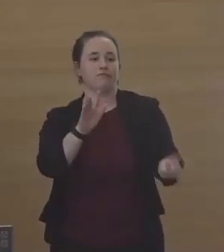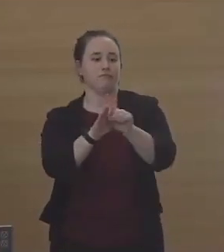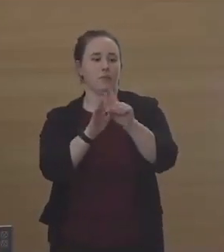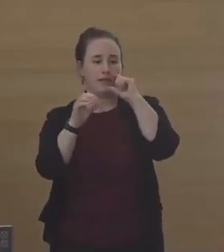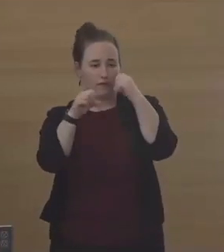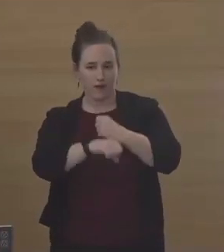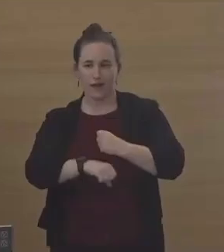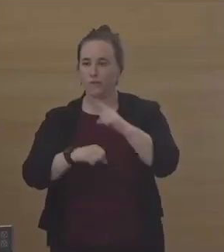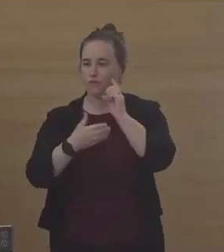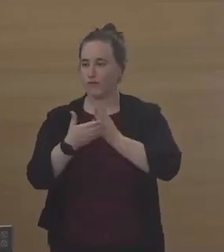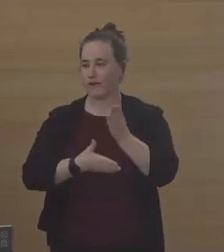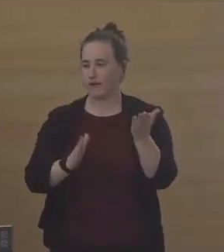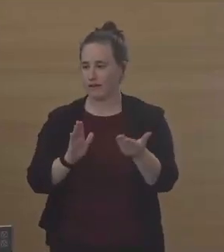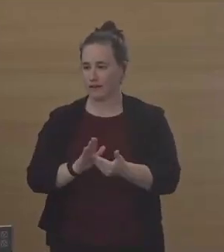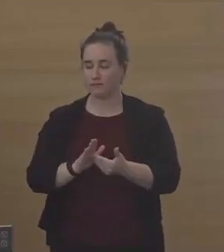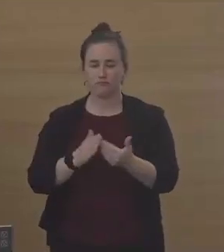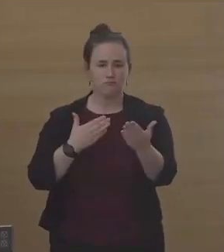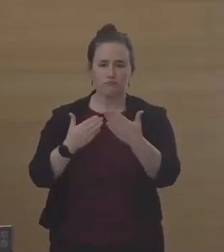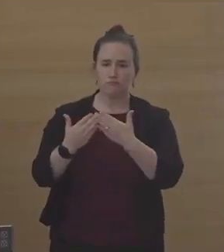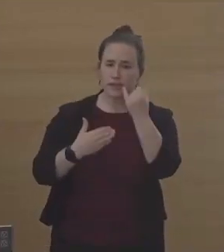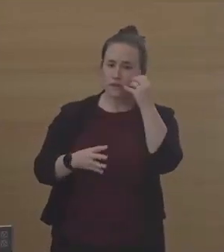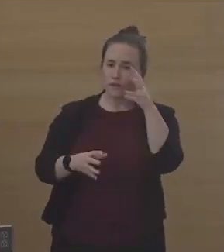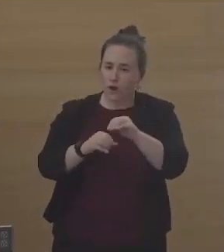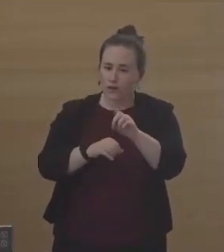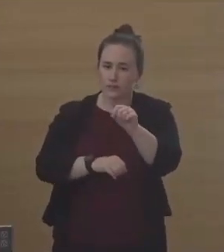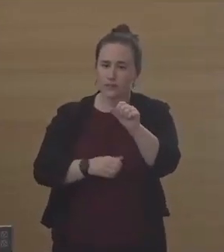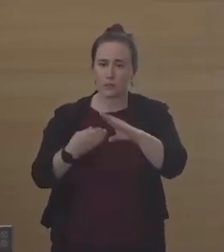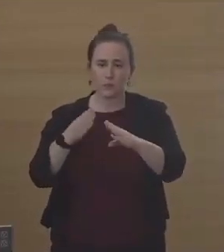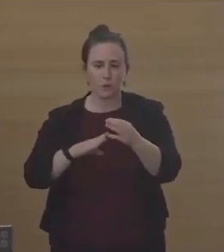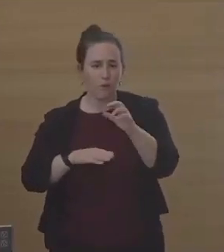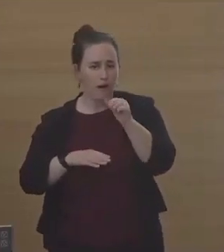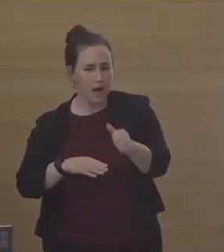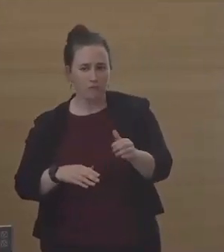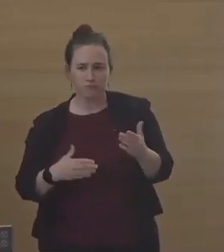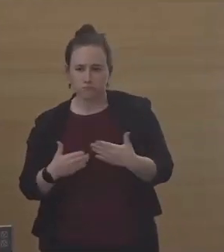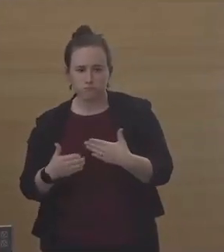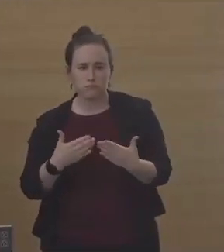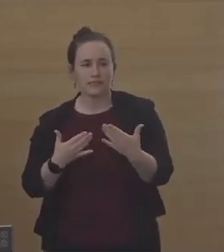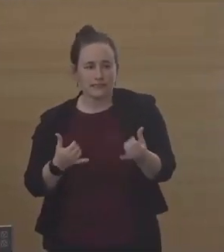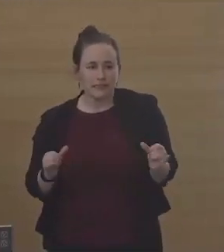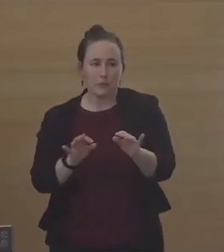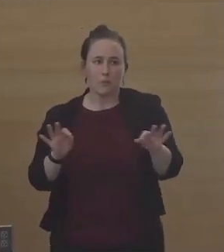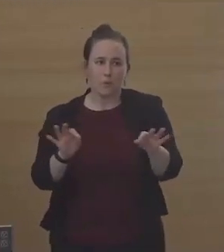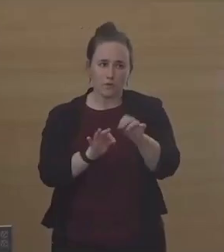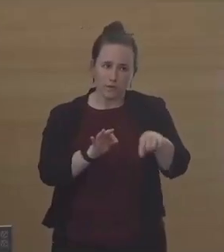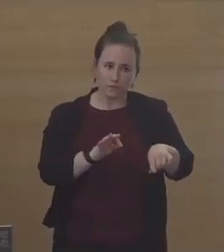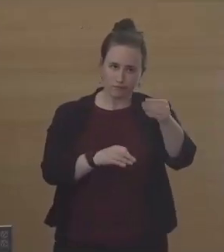it's important to understand that there's another population of people that need representation and have their own culture and history.